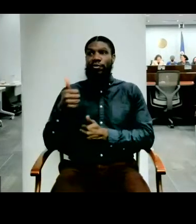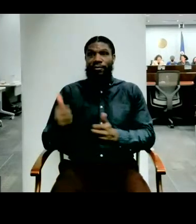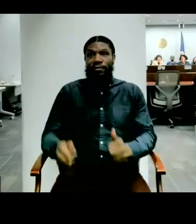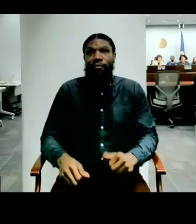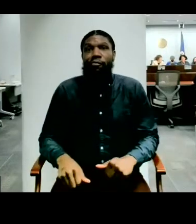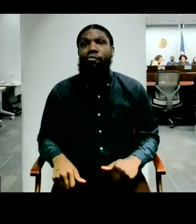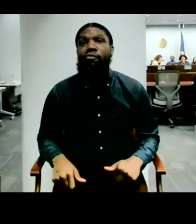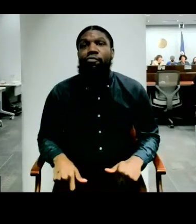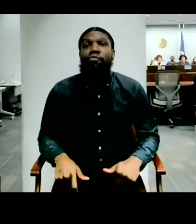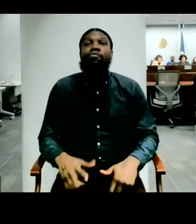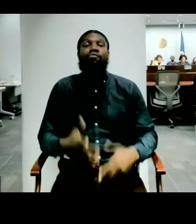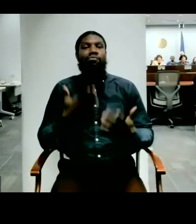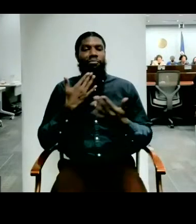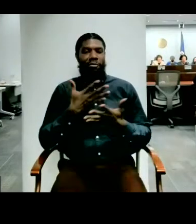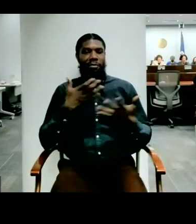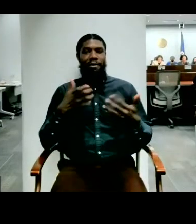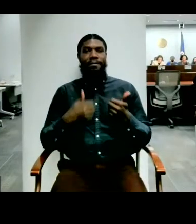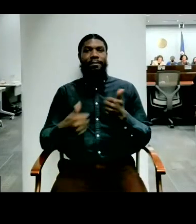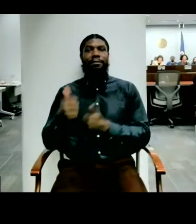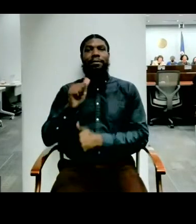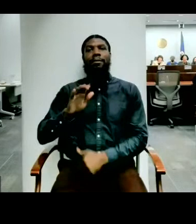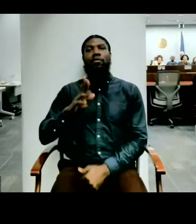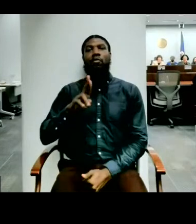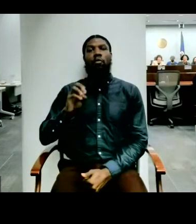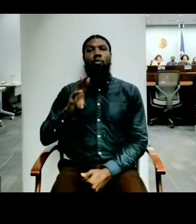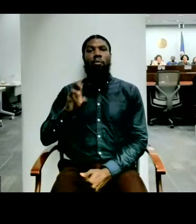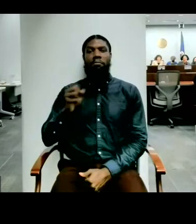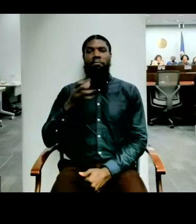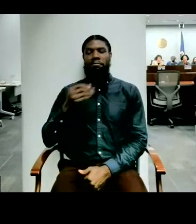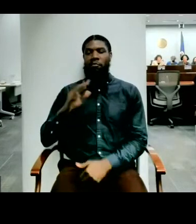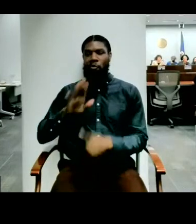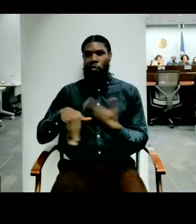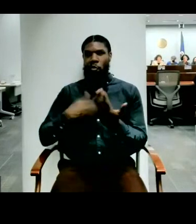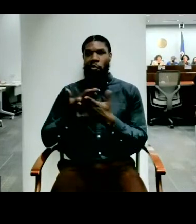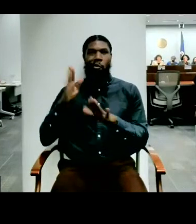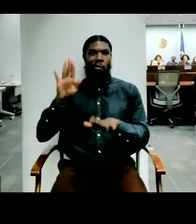Well, thank you so much chair bureaus and thank you to all of our witnesses for these invaluable